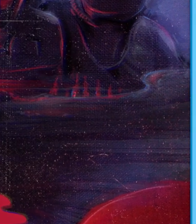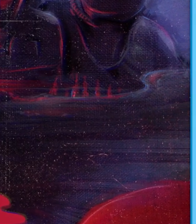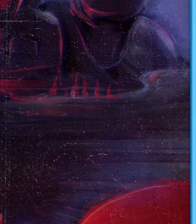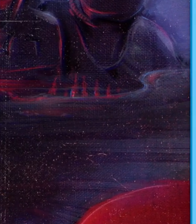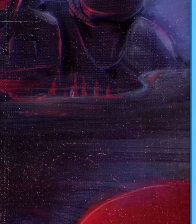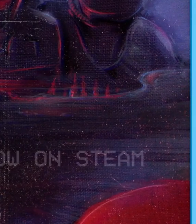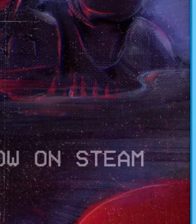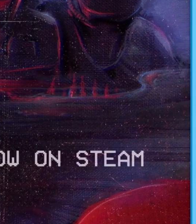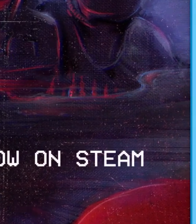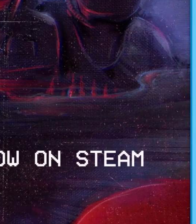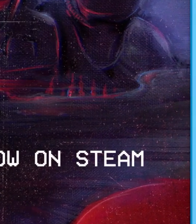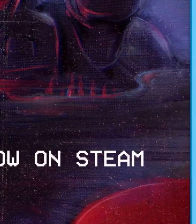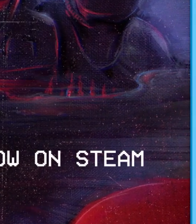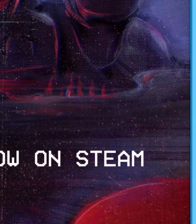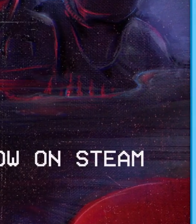Wishlist Coming Home now on Steam.